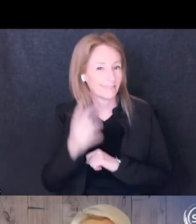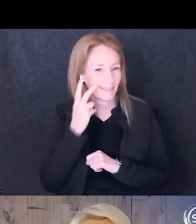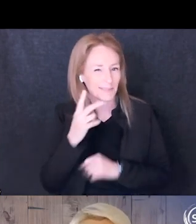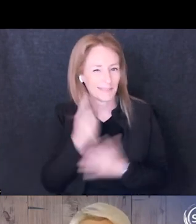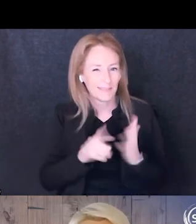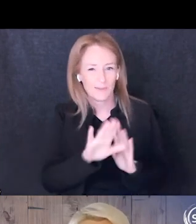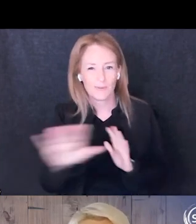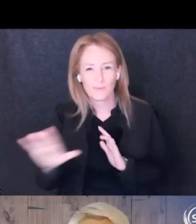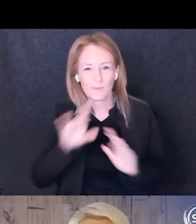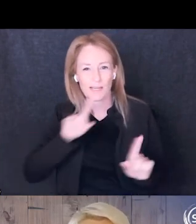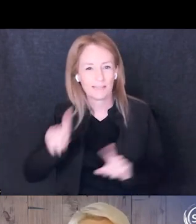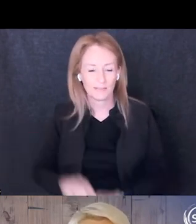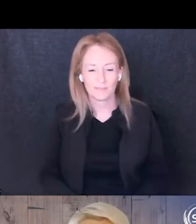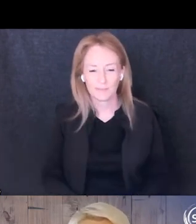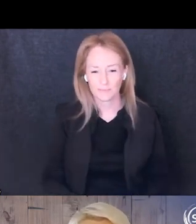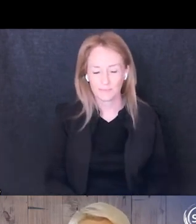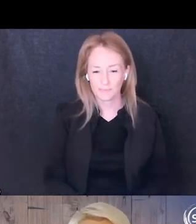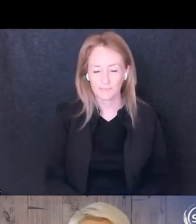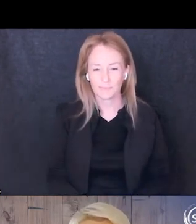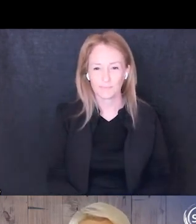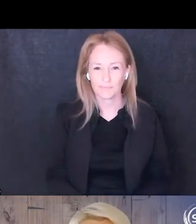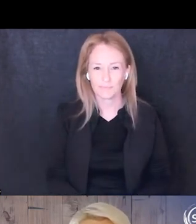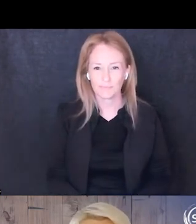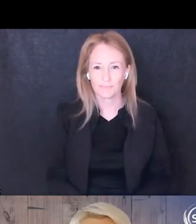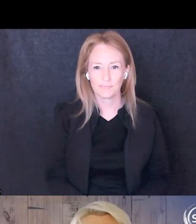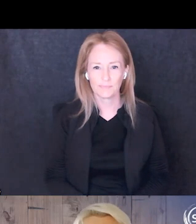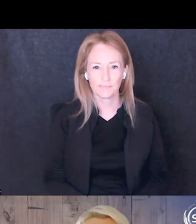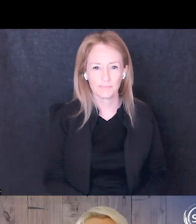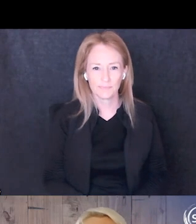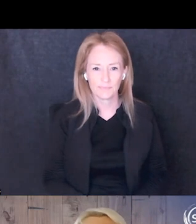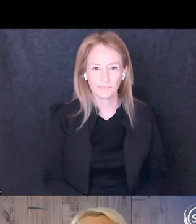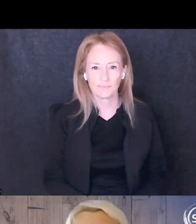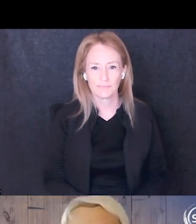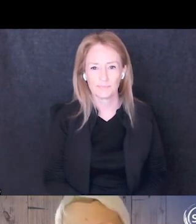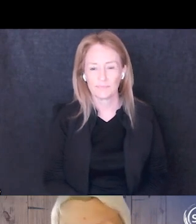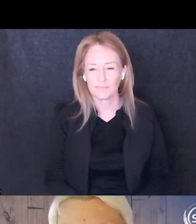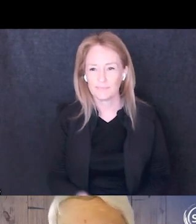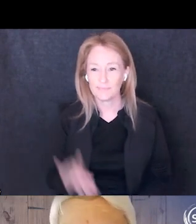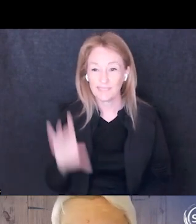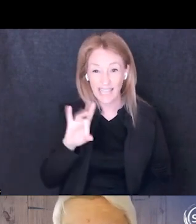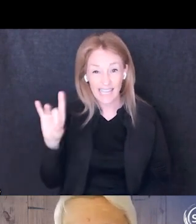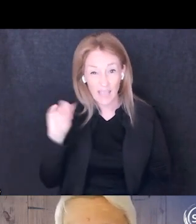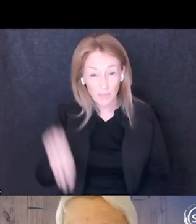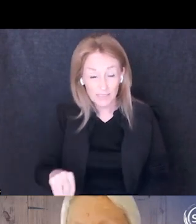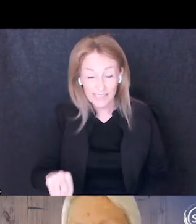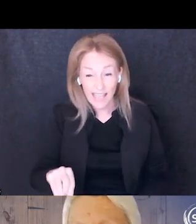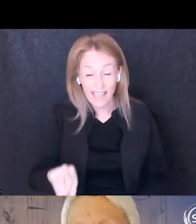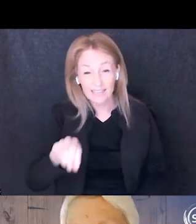LET'S SEE WHAT THE AUDIENCE SAYS. 88% SAYS IT IS OVER.